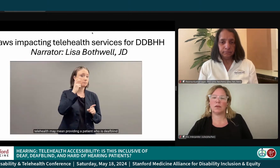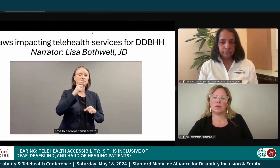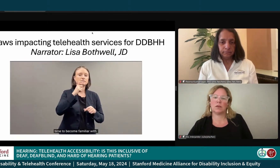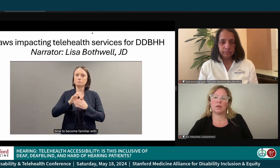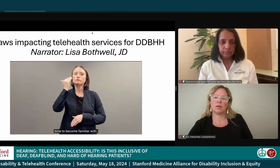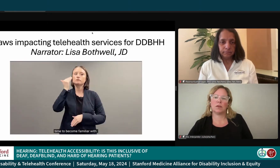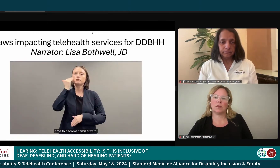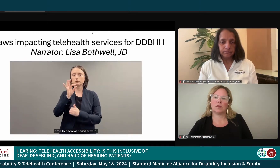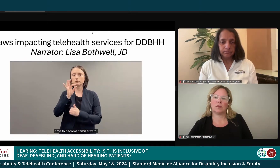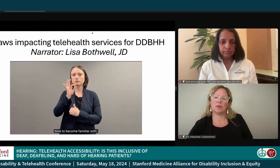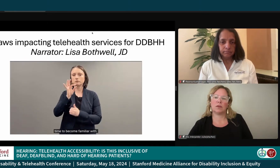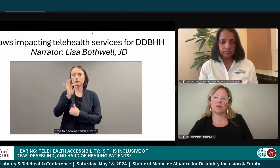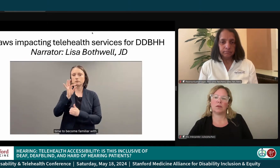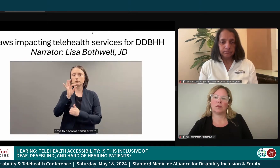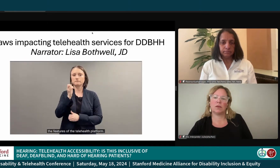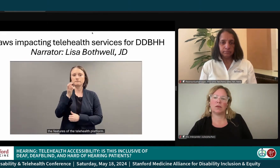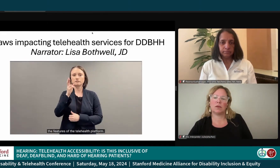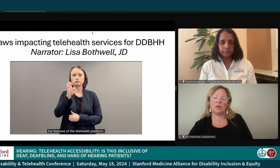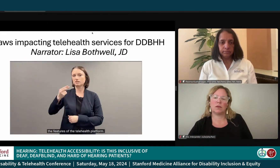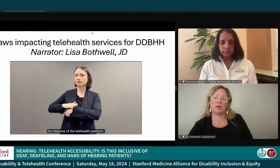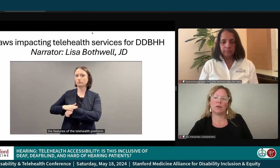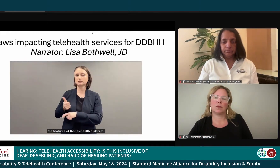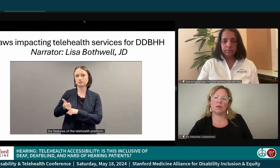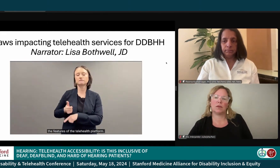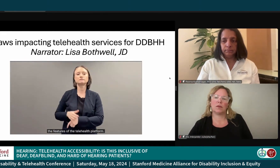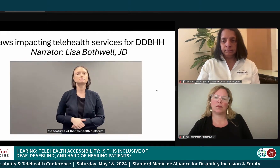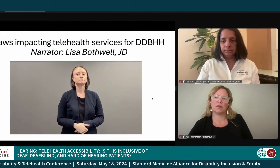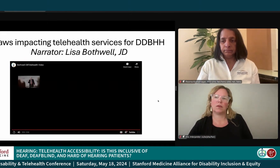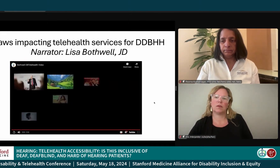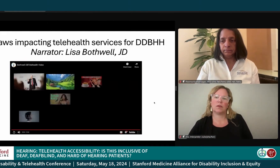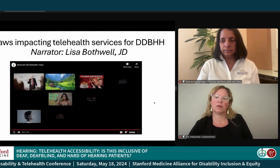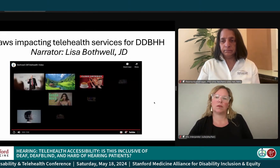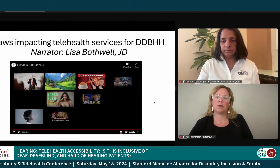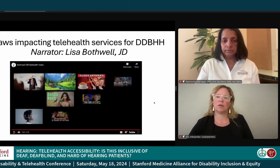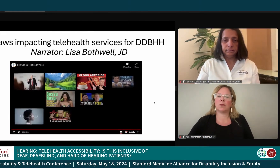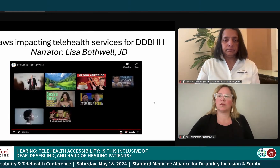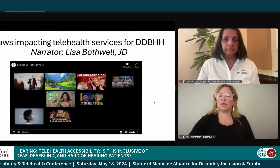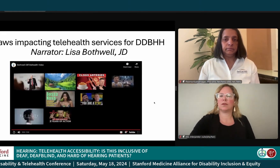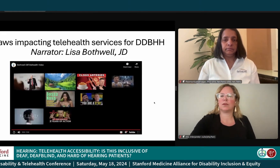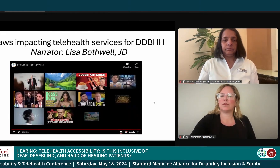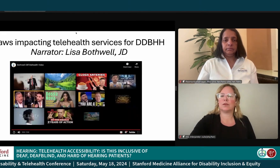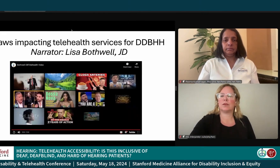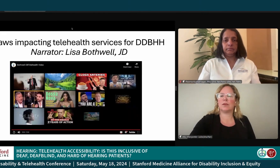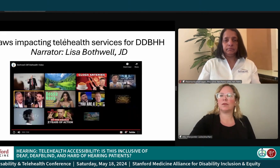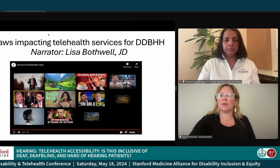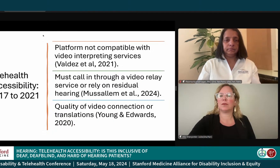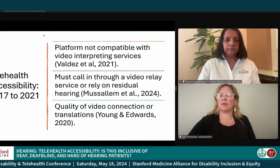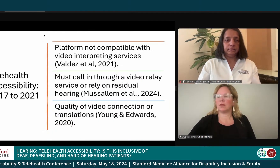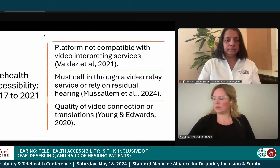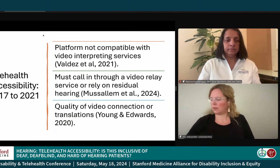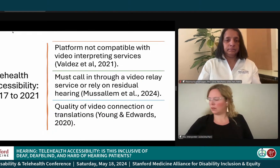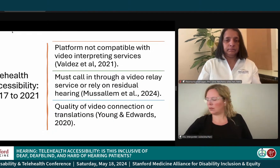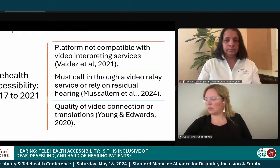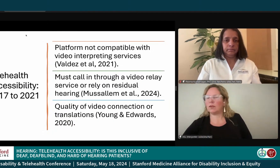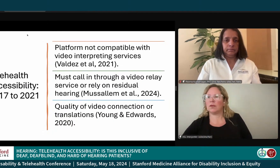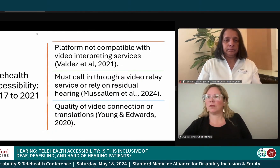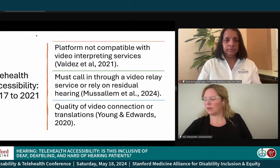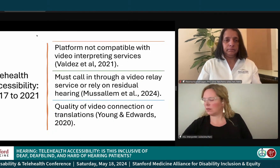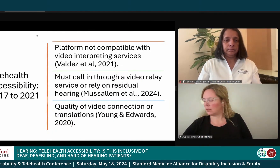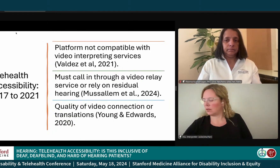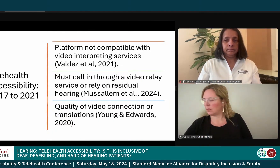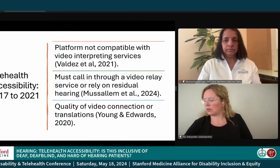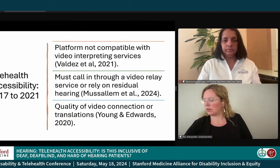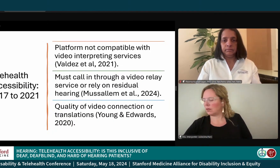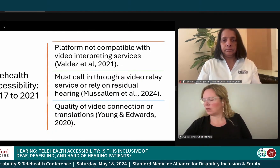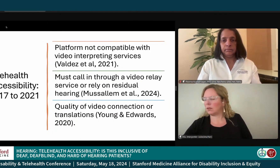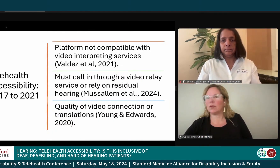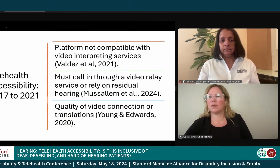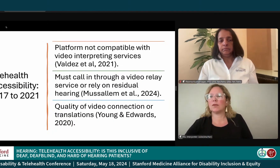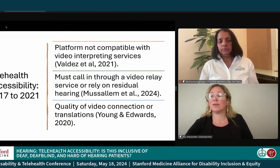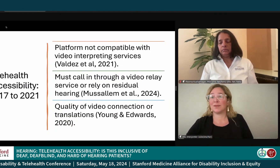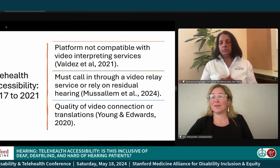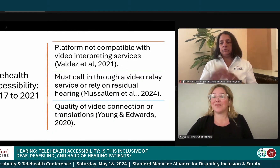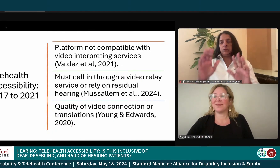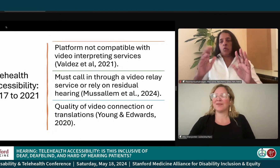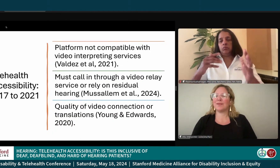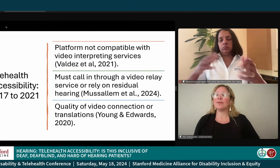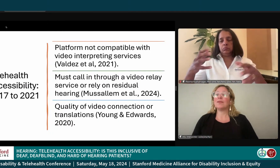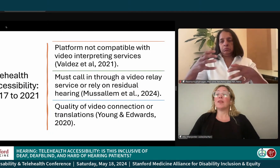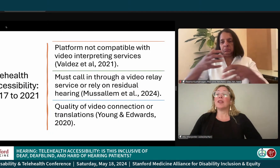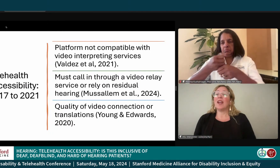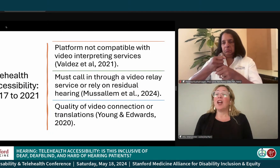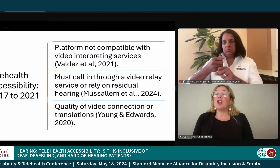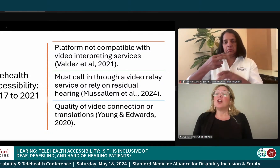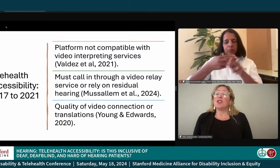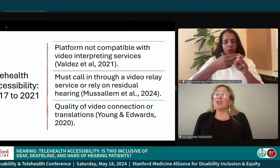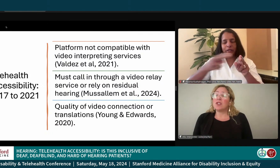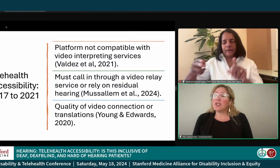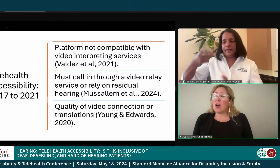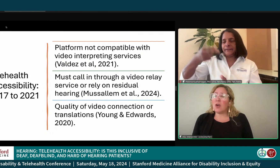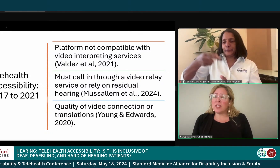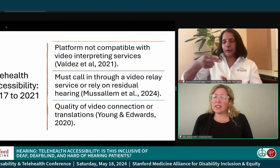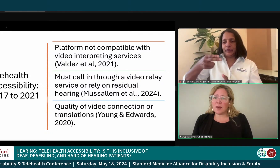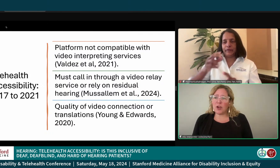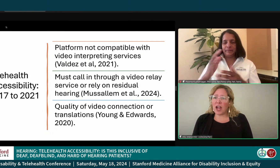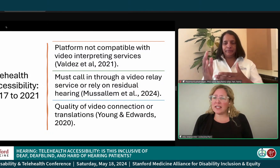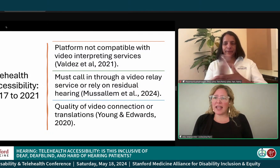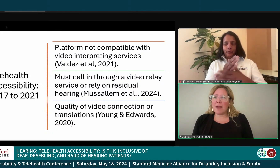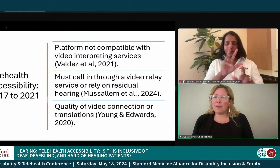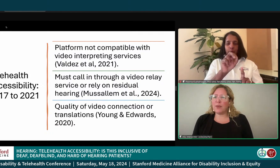with the time and the features of the platform. >> Poorna Kushalnagar: So to summarize that